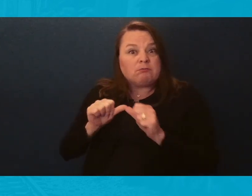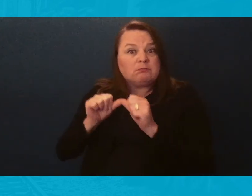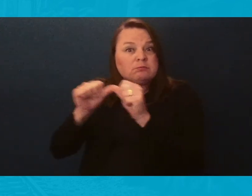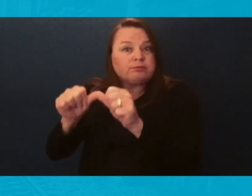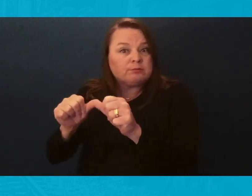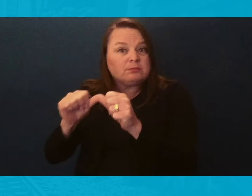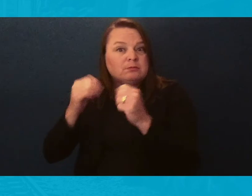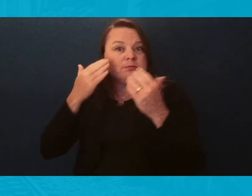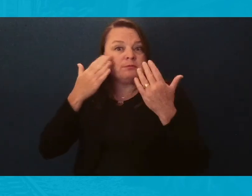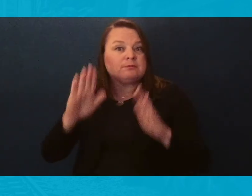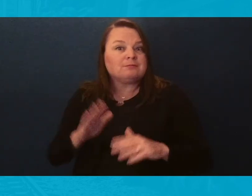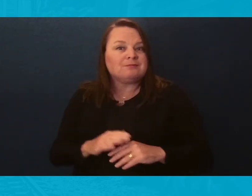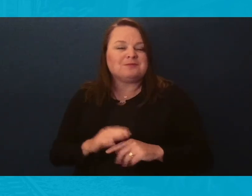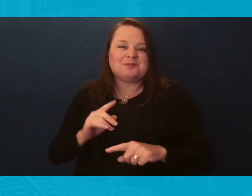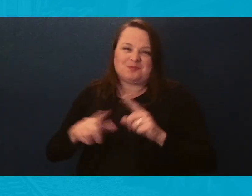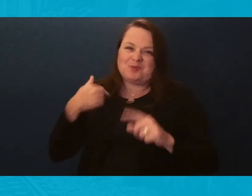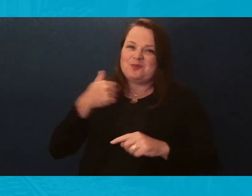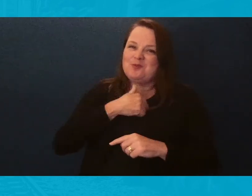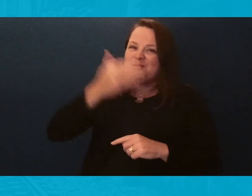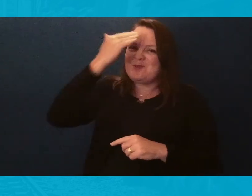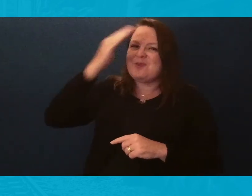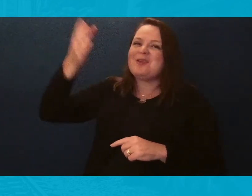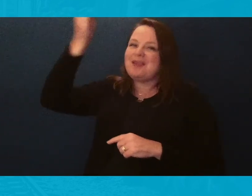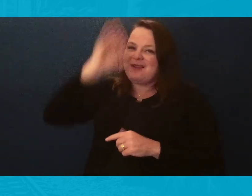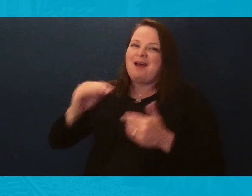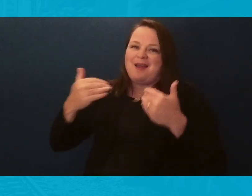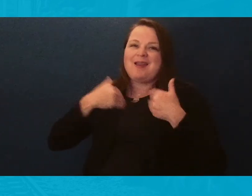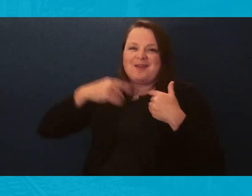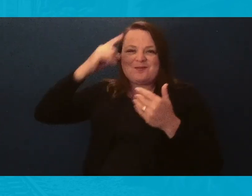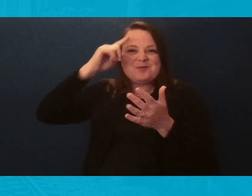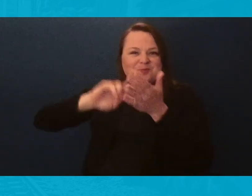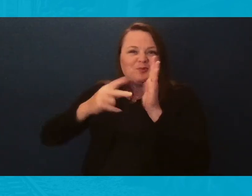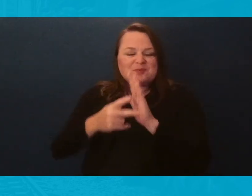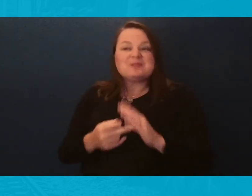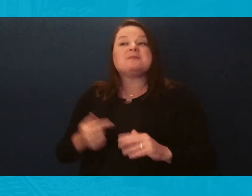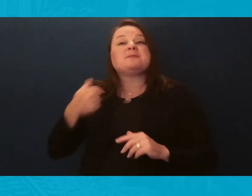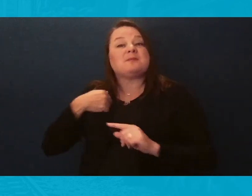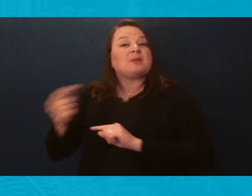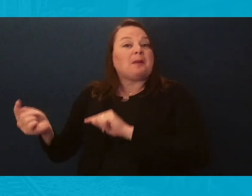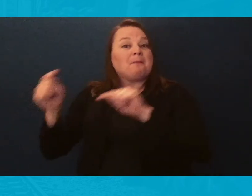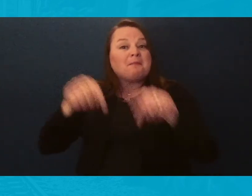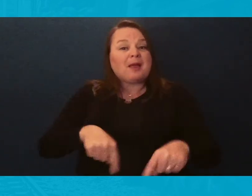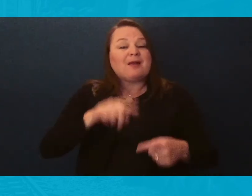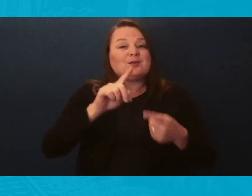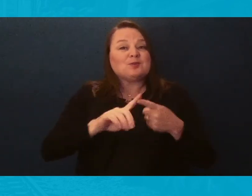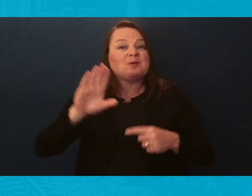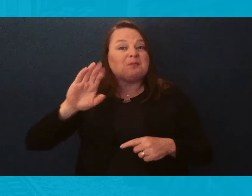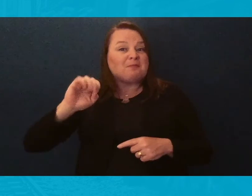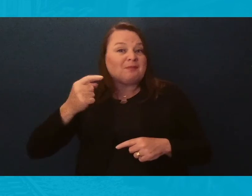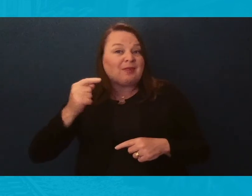that could have questioned its sustainability, and we know that God has a purpose.